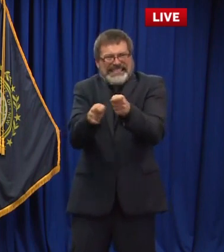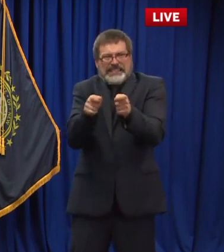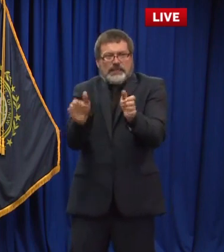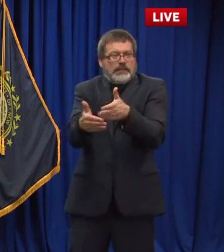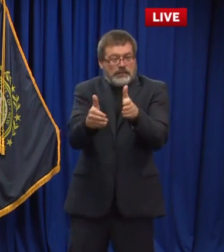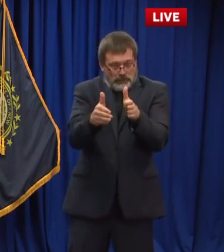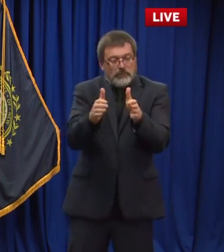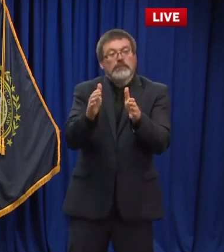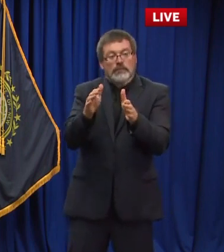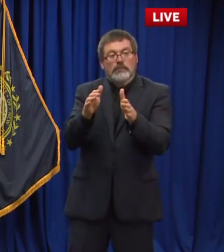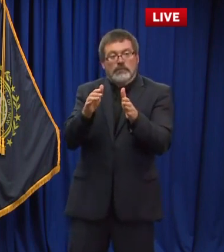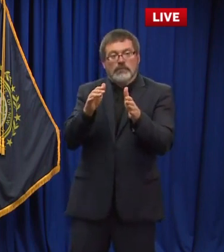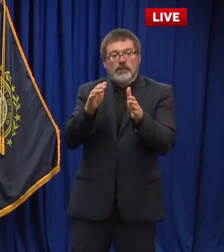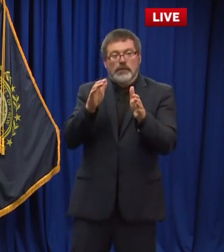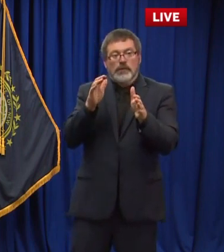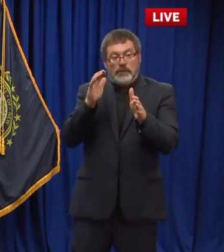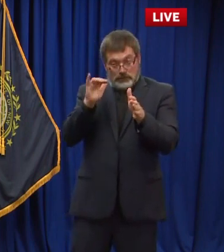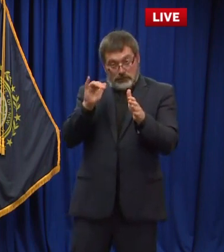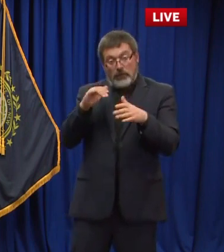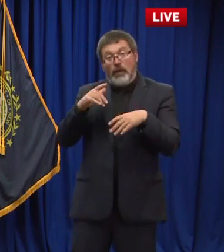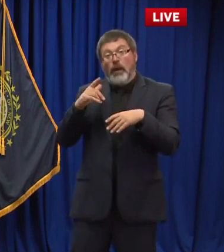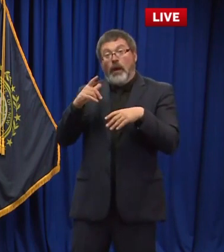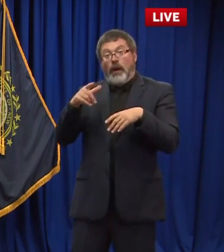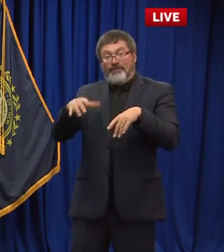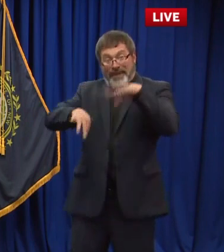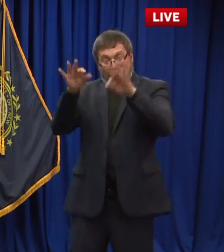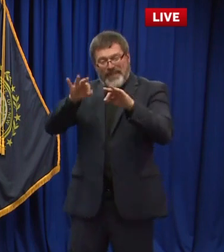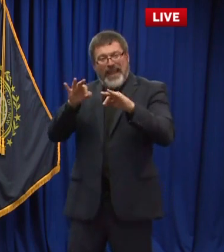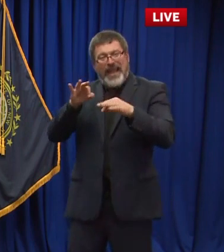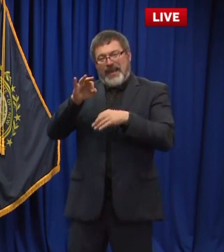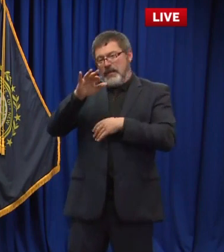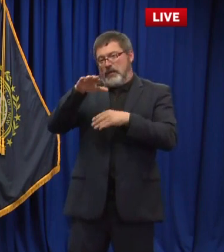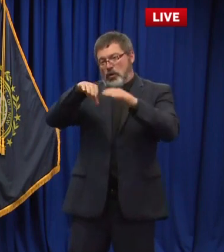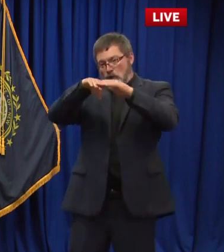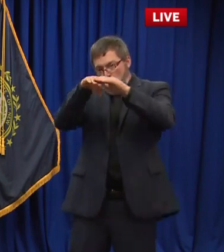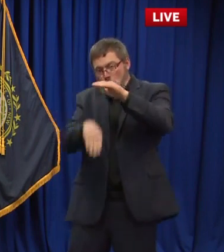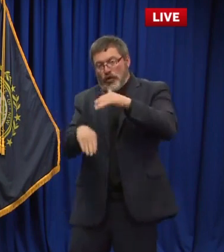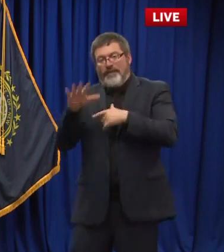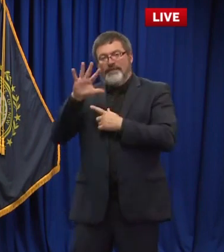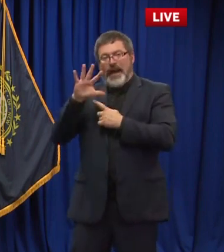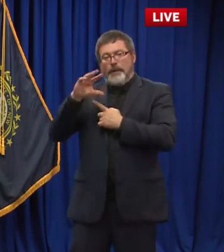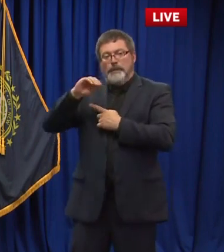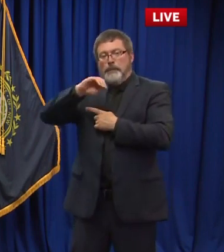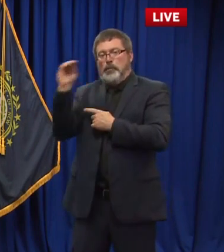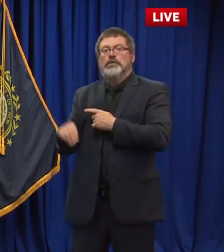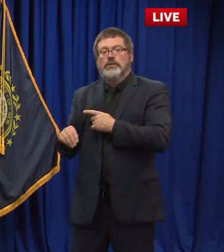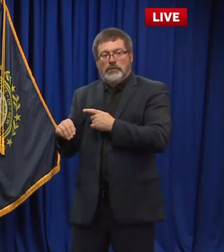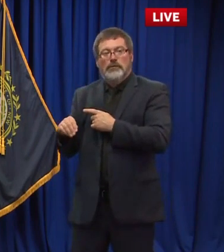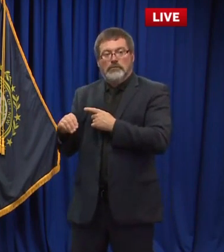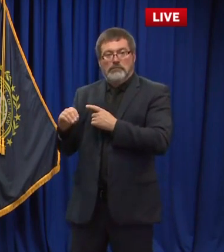AS DR. CHAN ALLUDED TO, WE CONTINUE ON A POSITIVE PATH. OUR PERCENT POSITIVES ARE BELOW 5%.